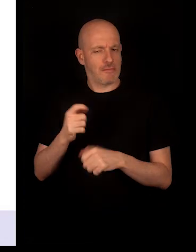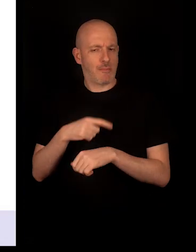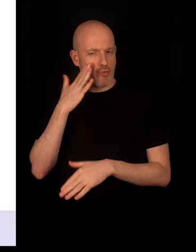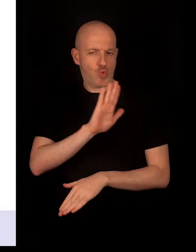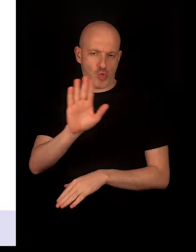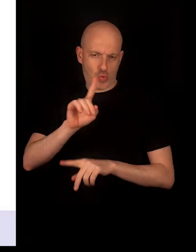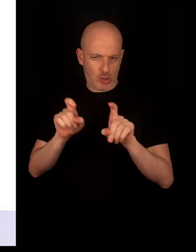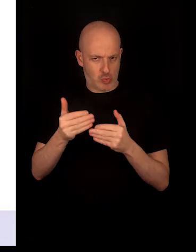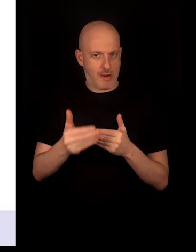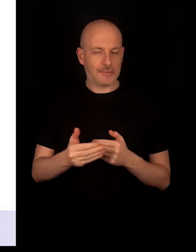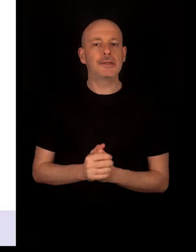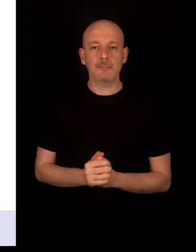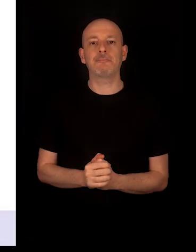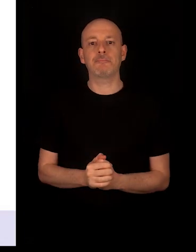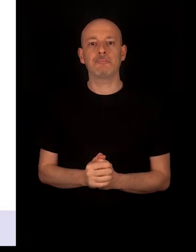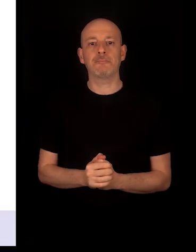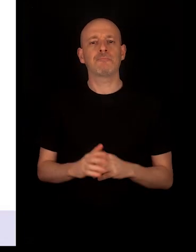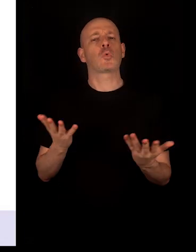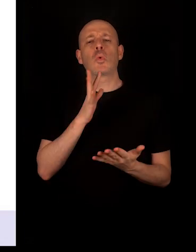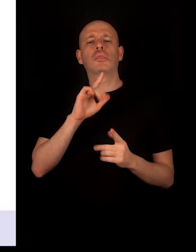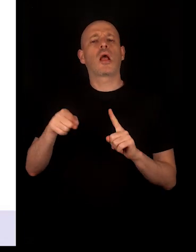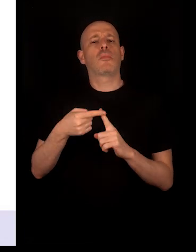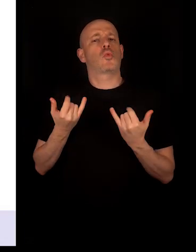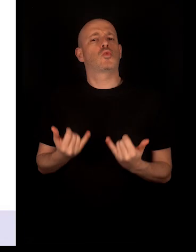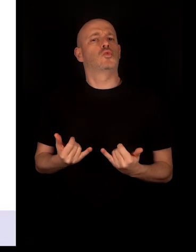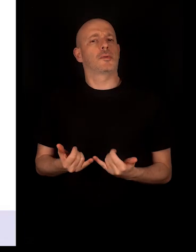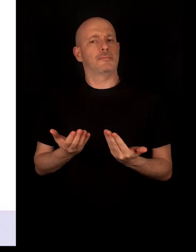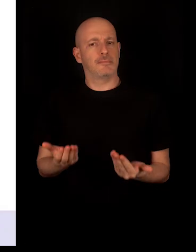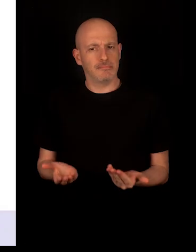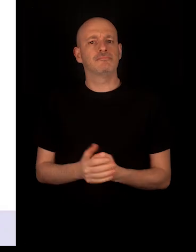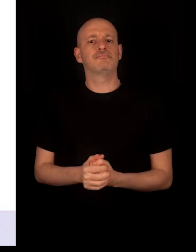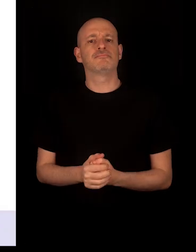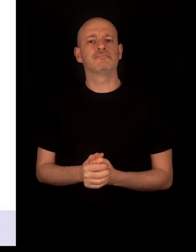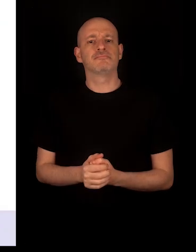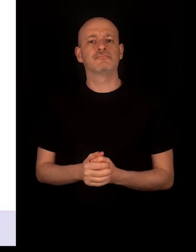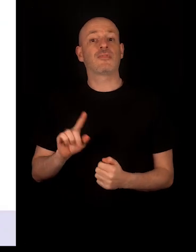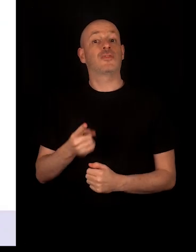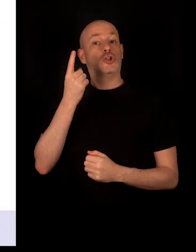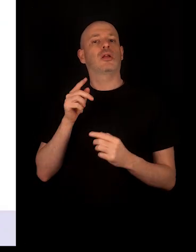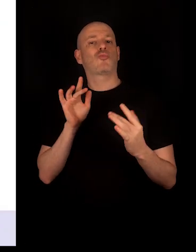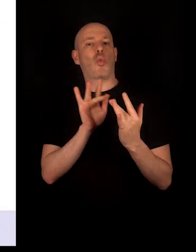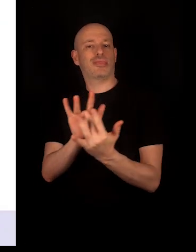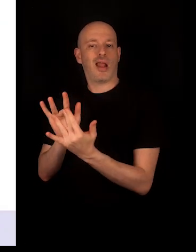and we'll have time for your questions afterwards. So what will we talk about today?